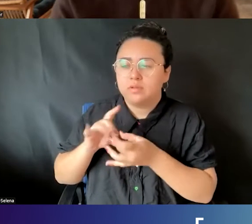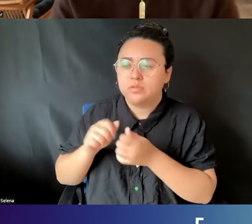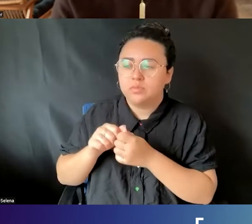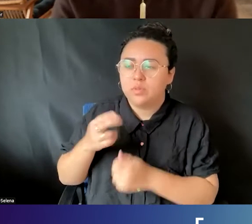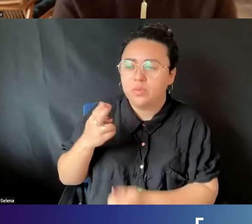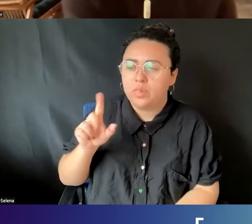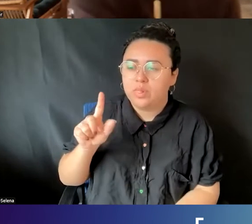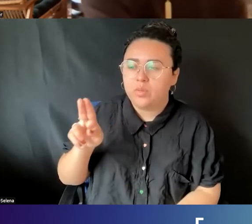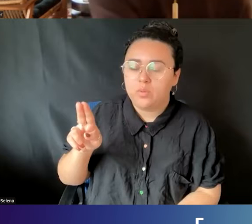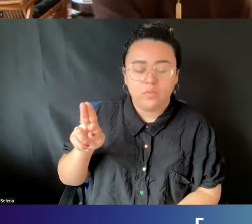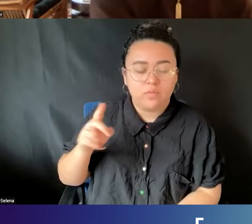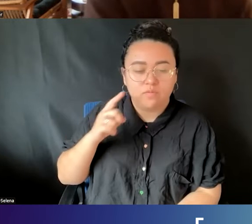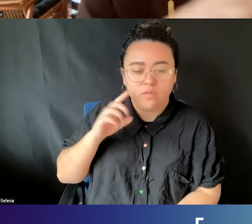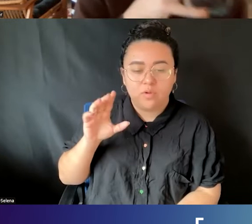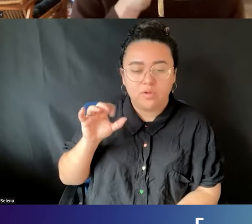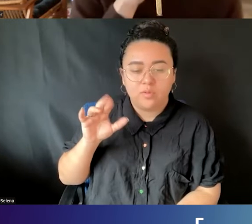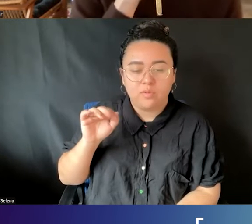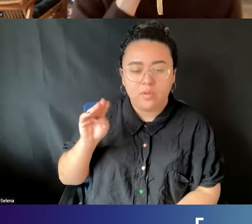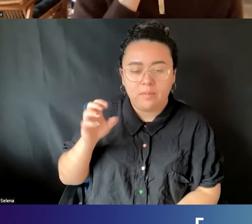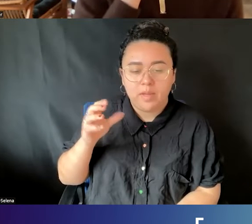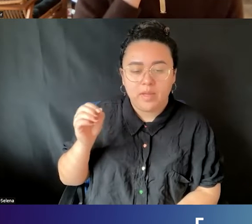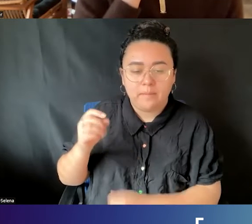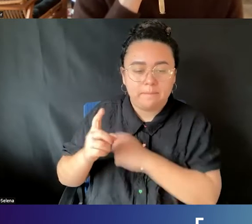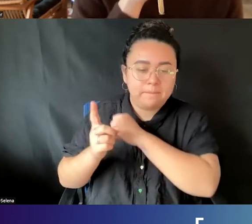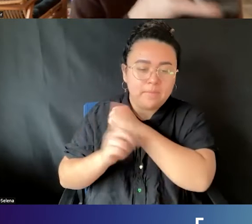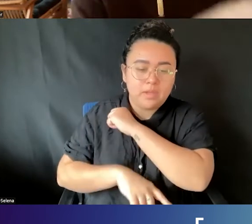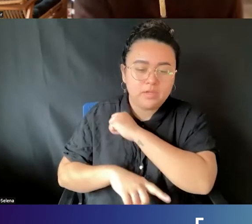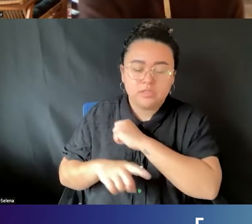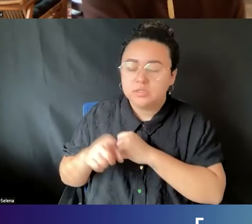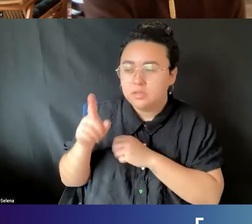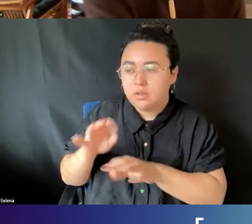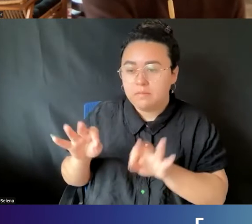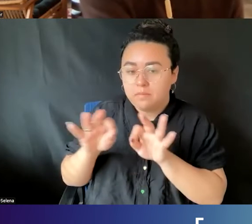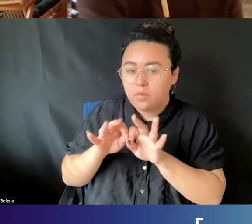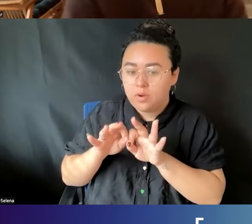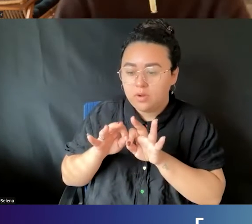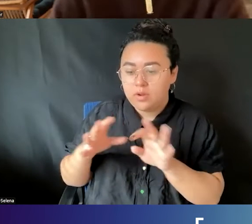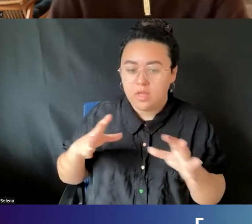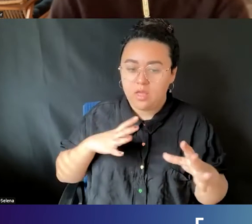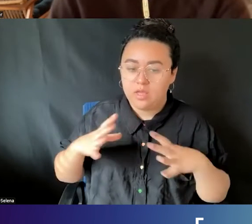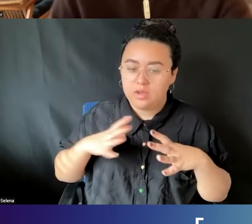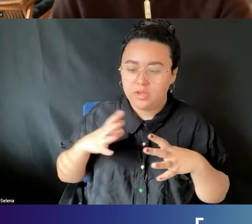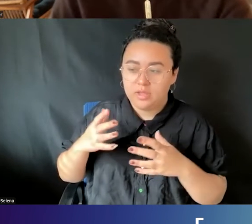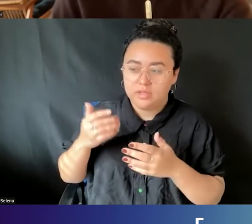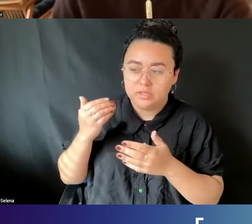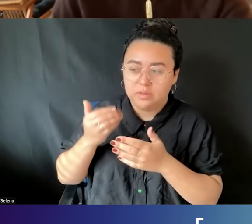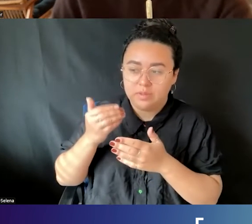Punishment that, you know, a an important holiday had come up. They had not included any mention of my film